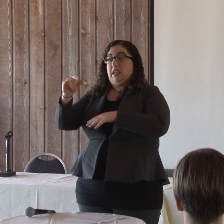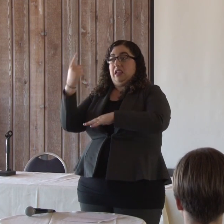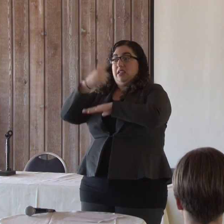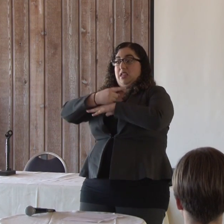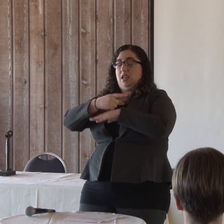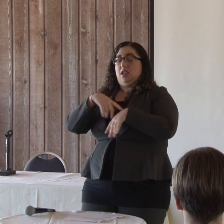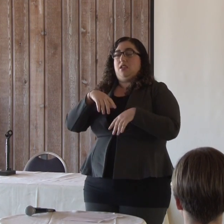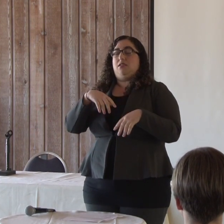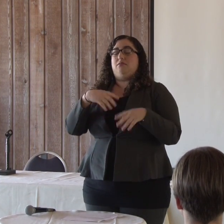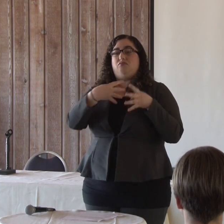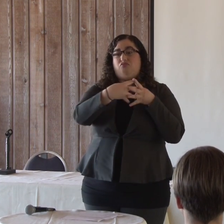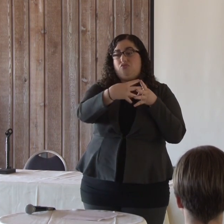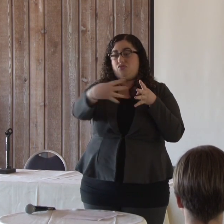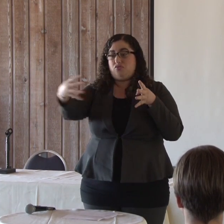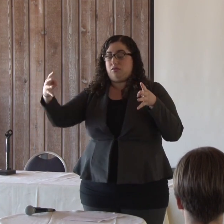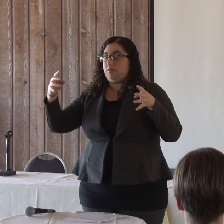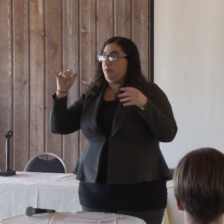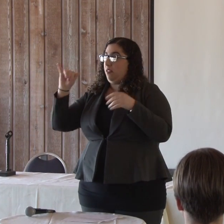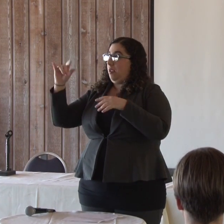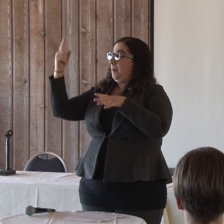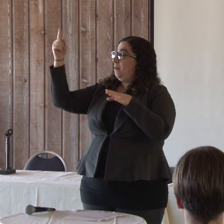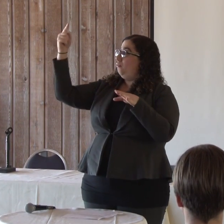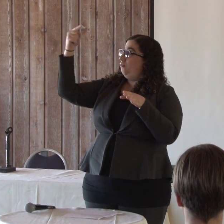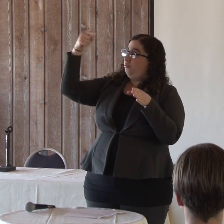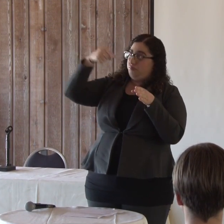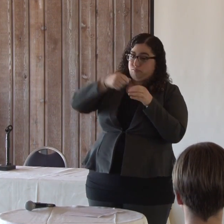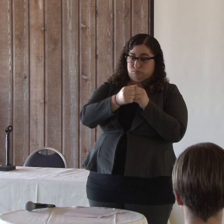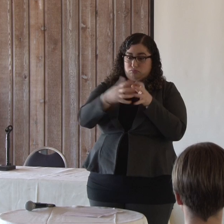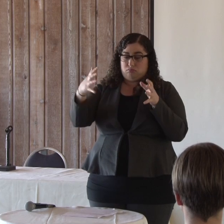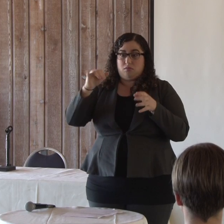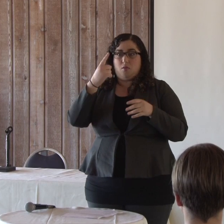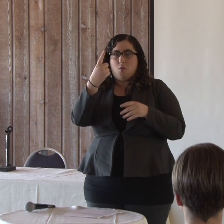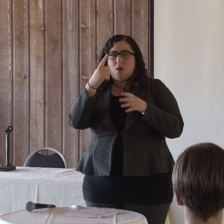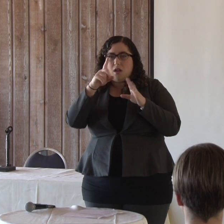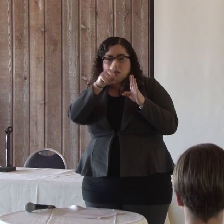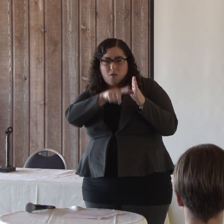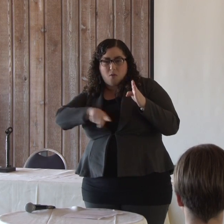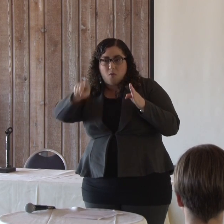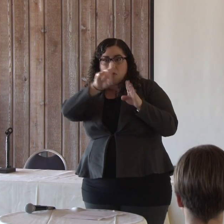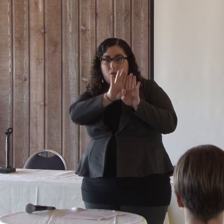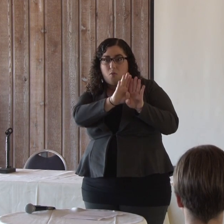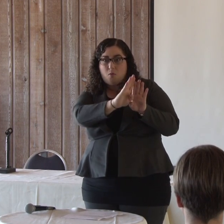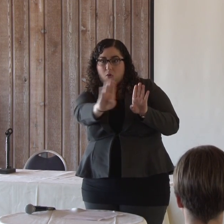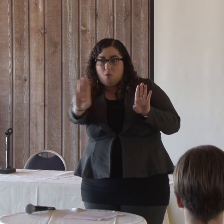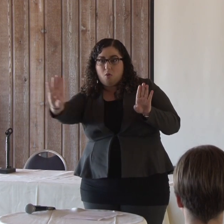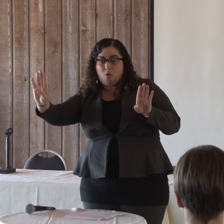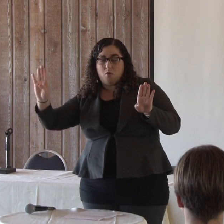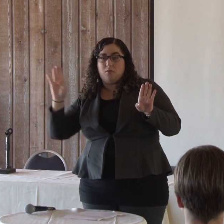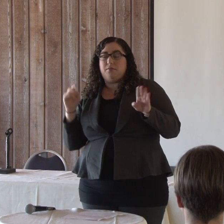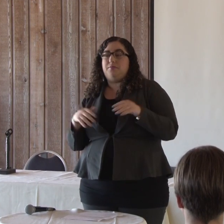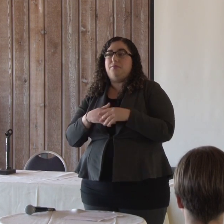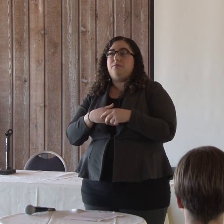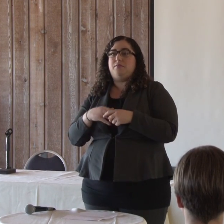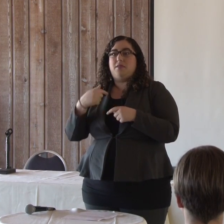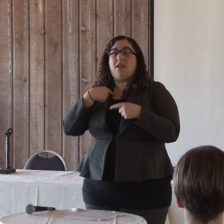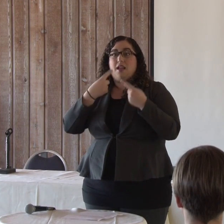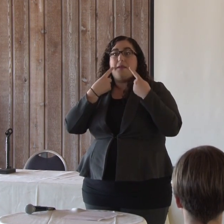some broken homes, broken down homes and we would see explosions.